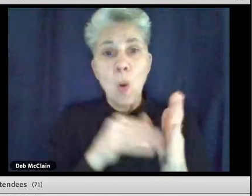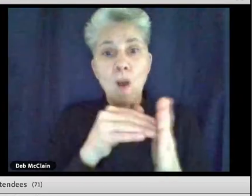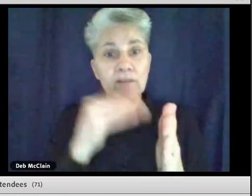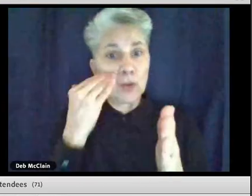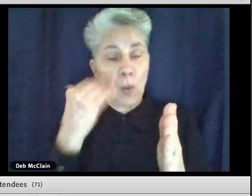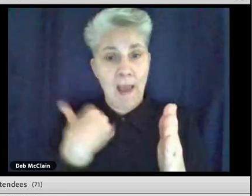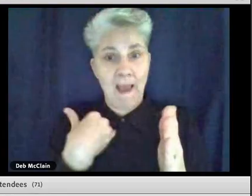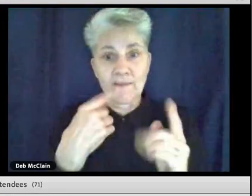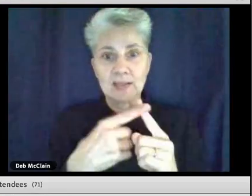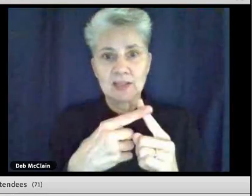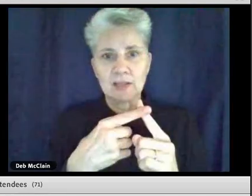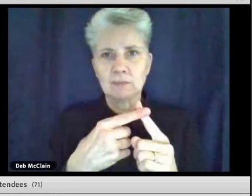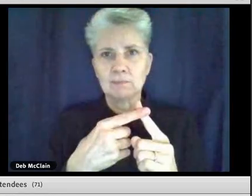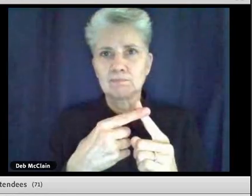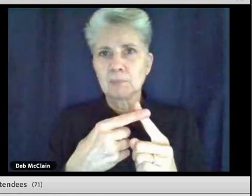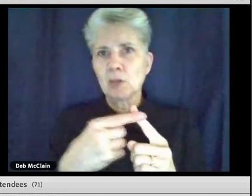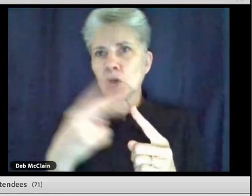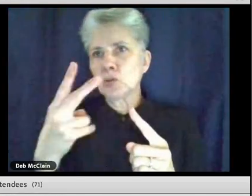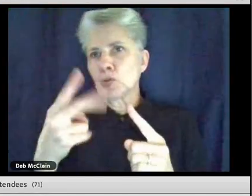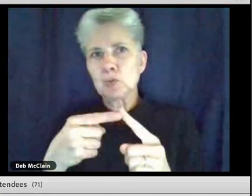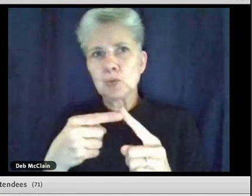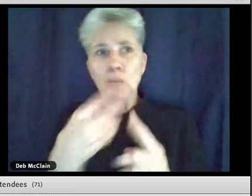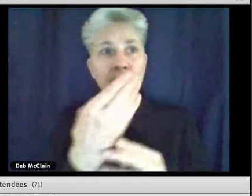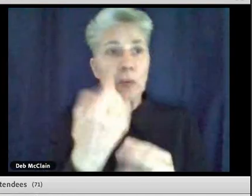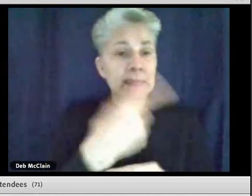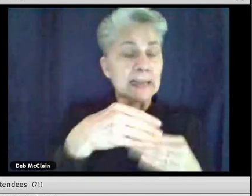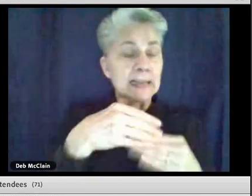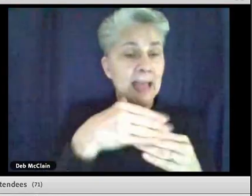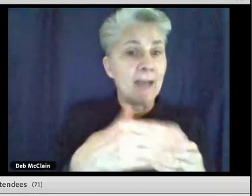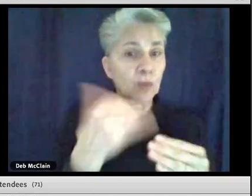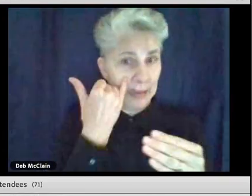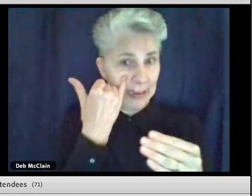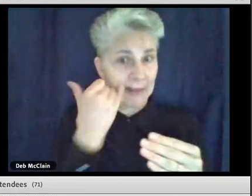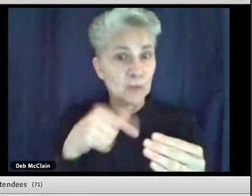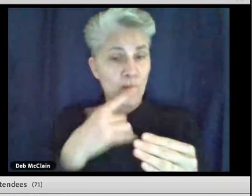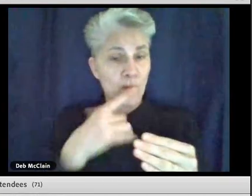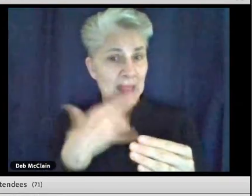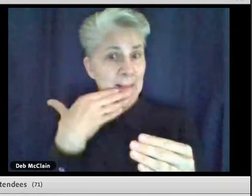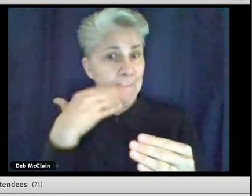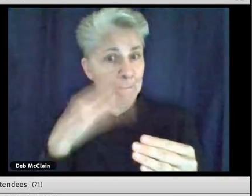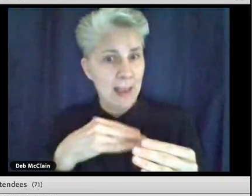until 2 to 14 days after. If you are feeling bad, call your doctor.